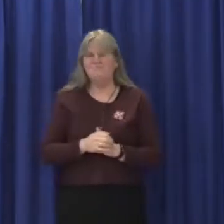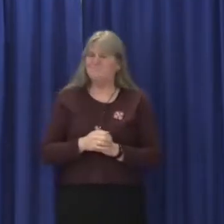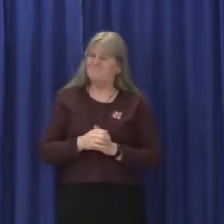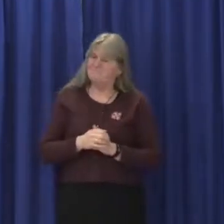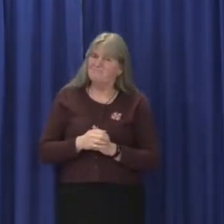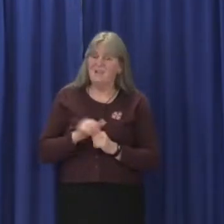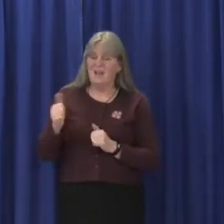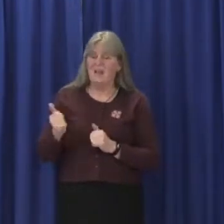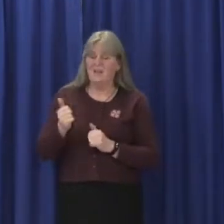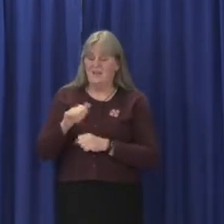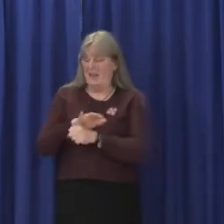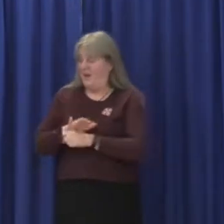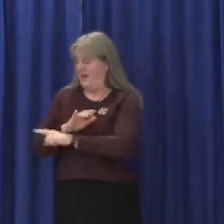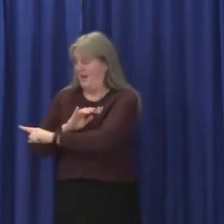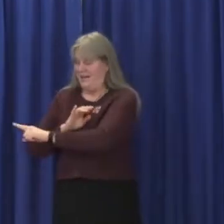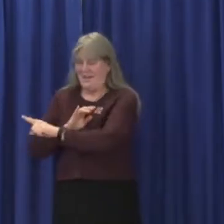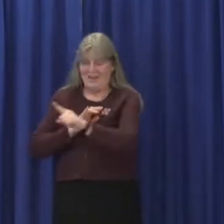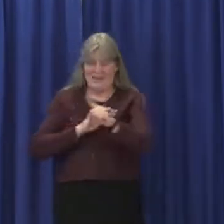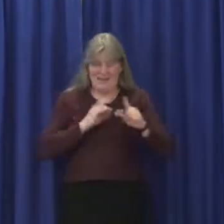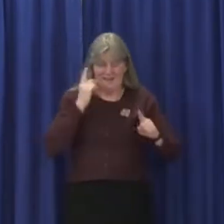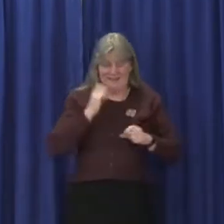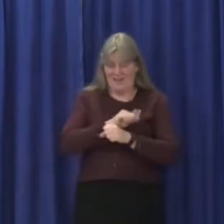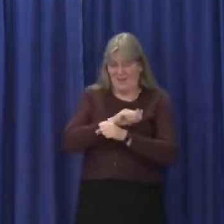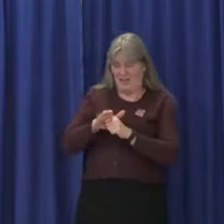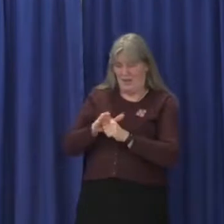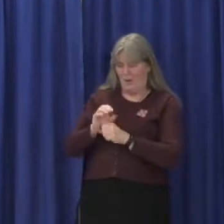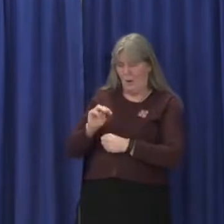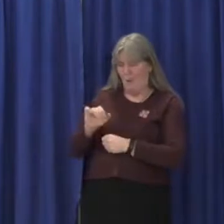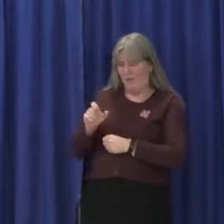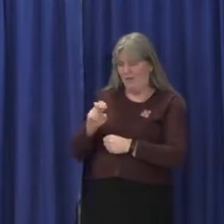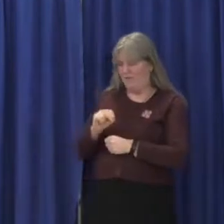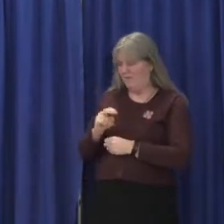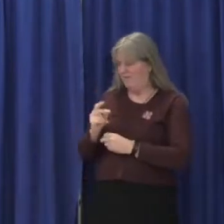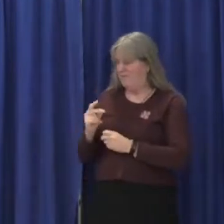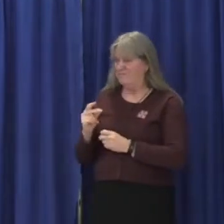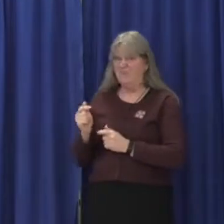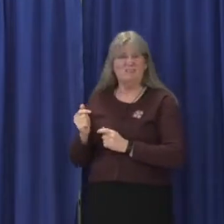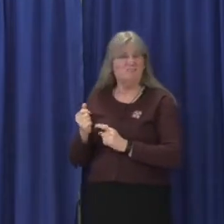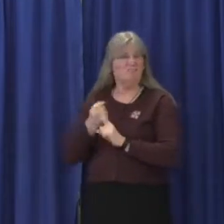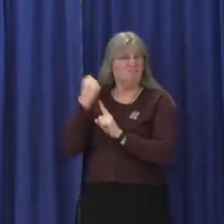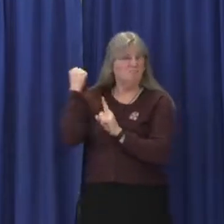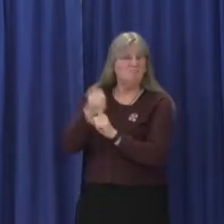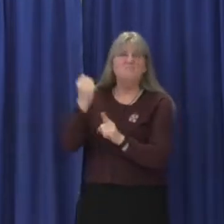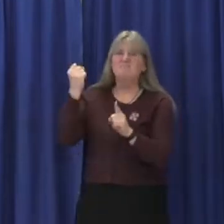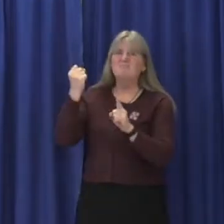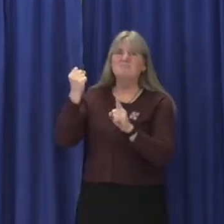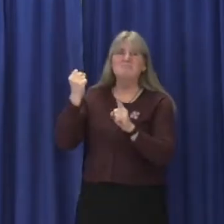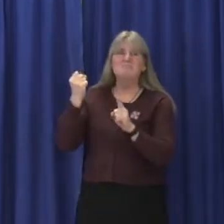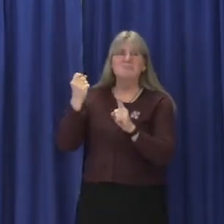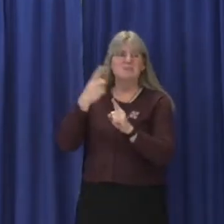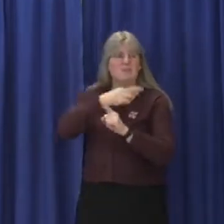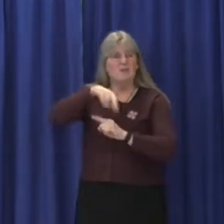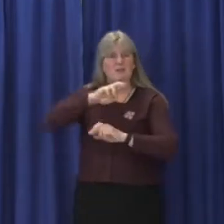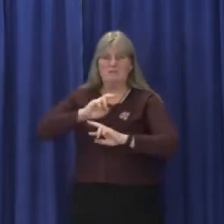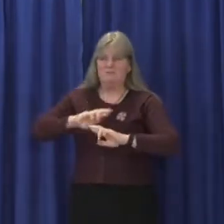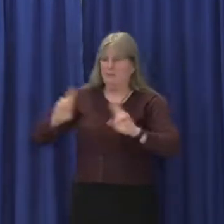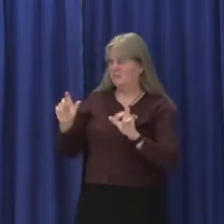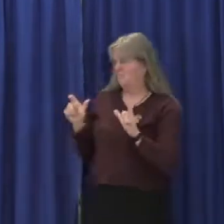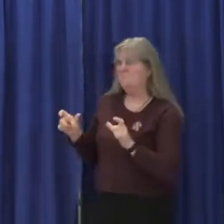jurisdictions that Omicron, that wave hits very hard, and-- and we are bracing for that impact.